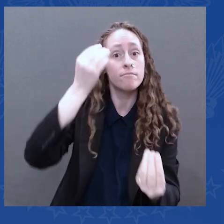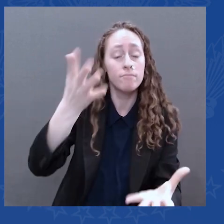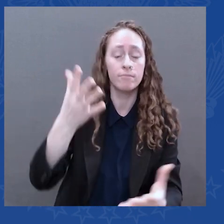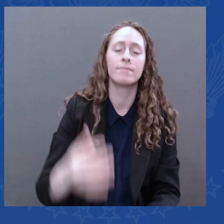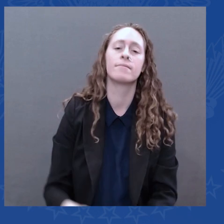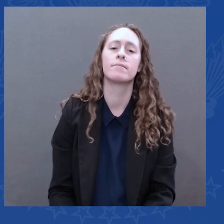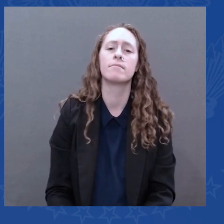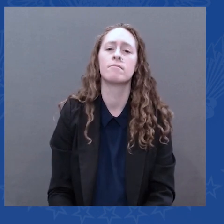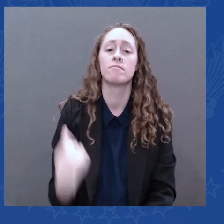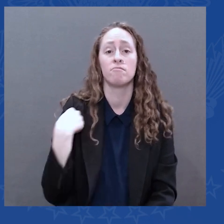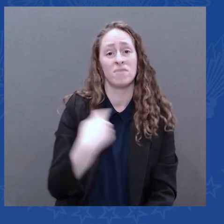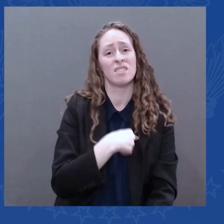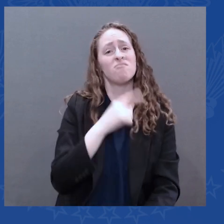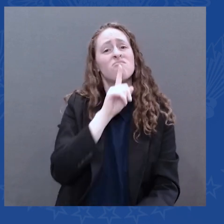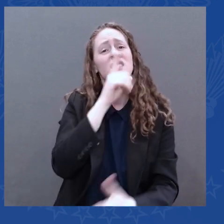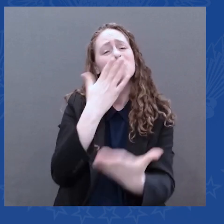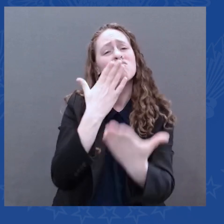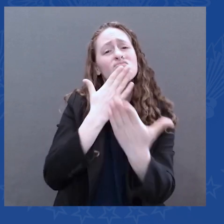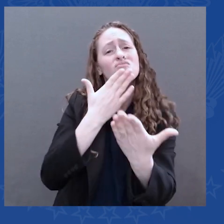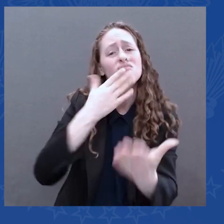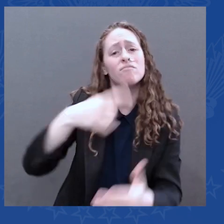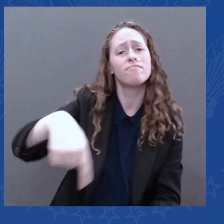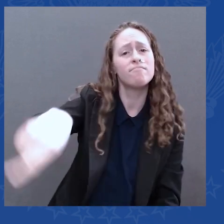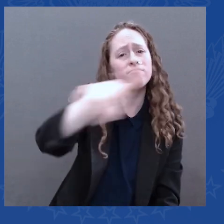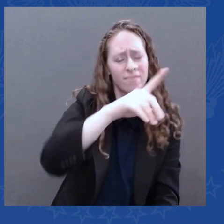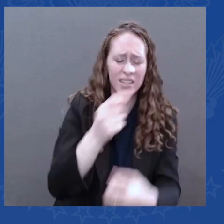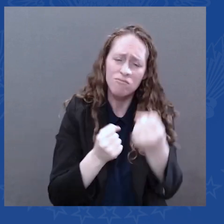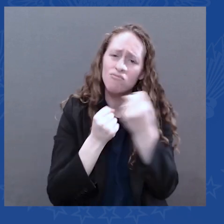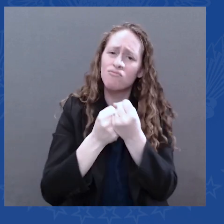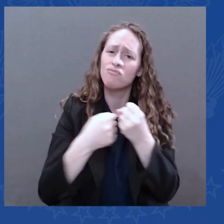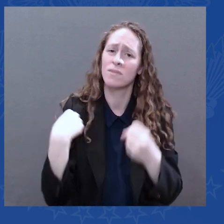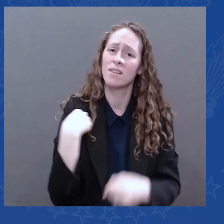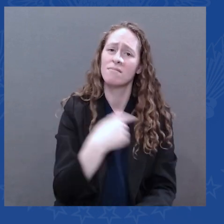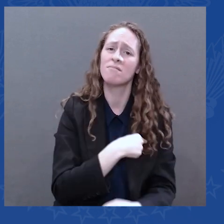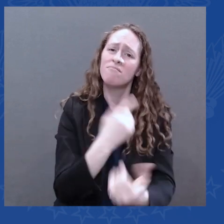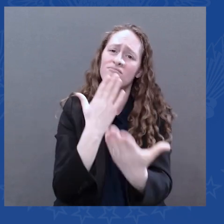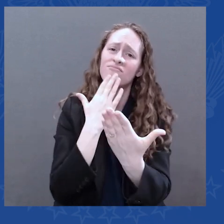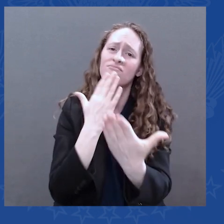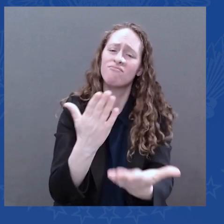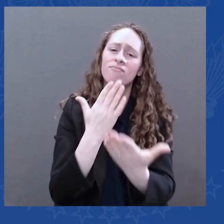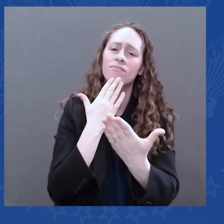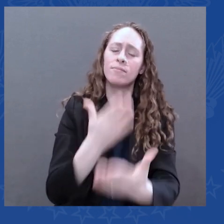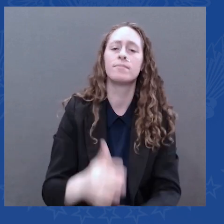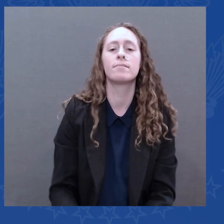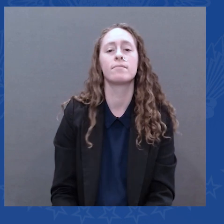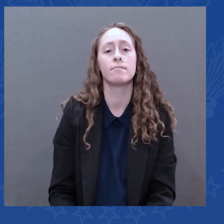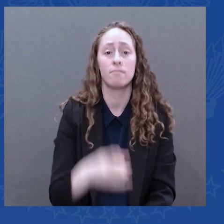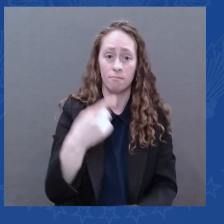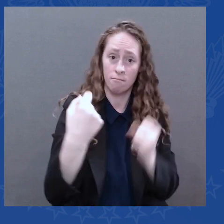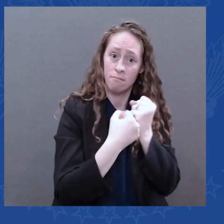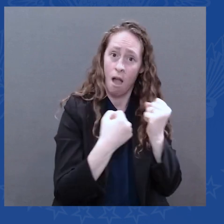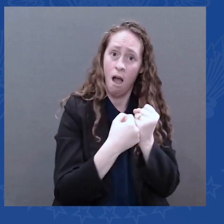This support also extends to strengthening Europe's energy security and independence from Russian fossil fuels.